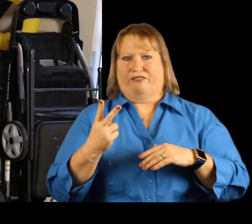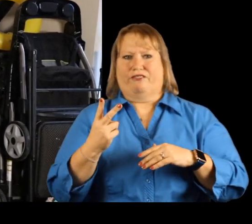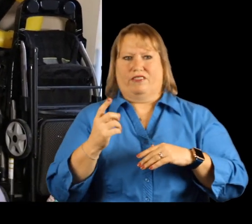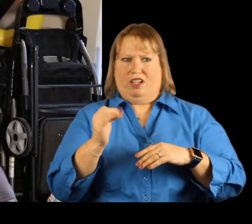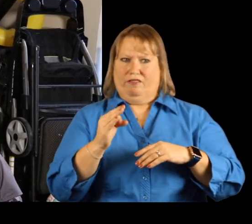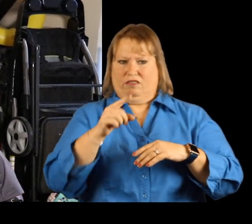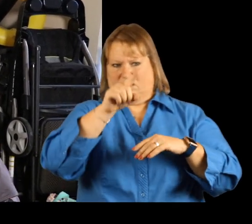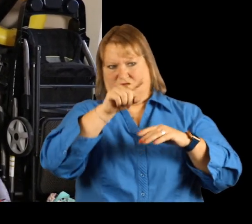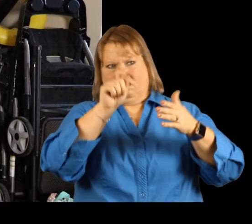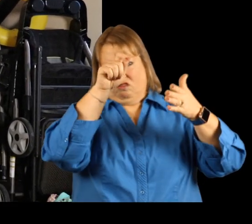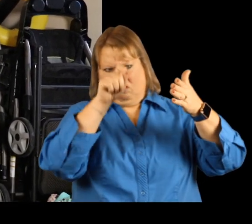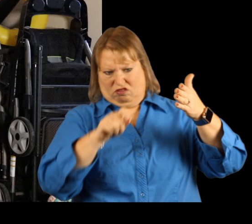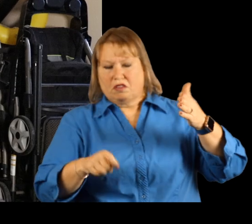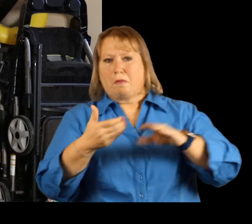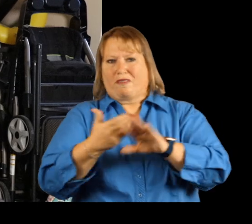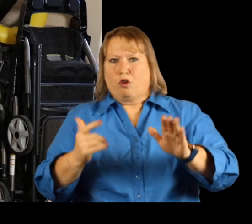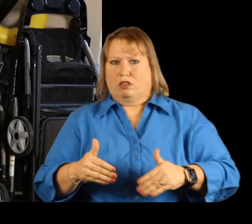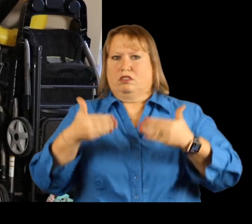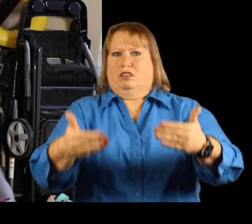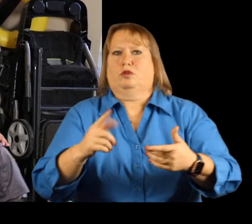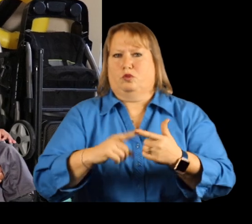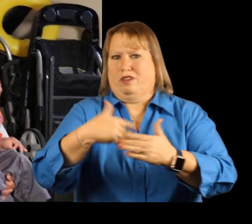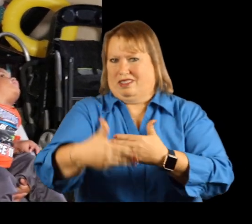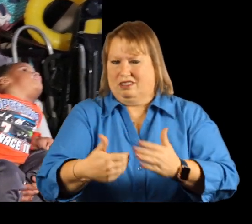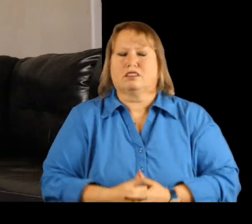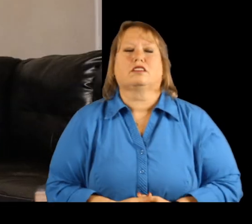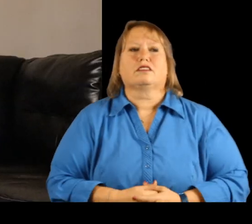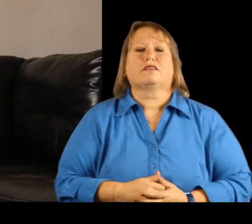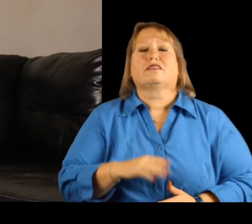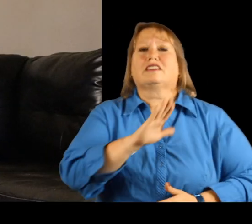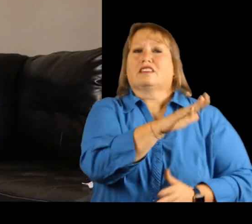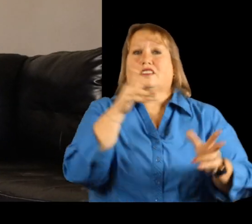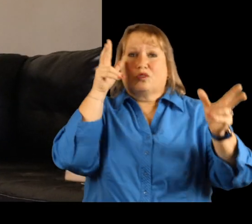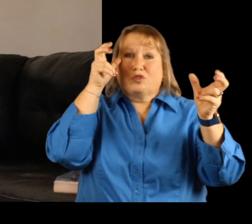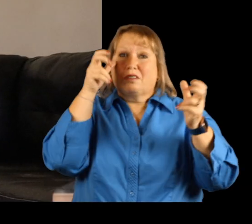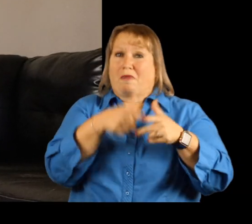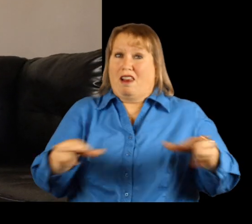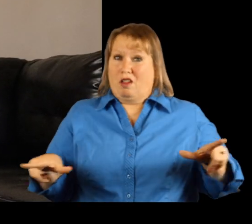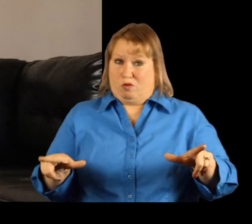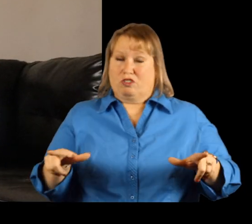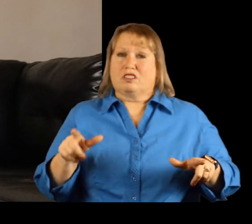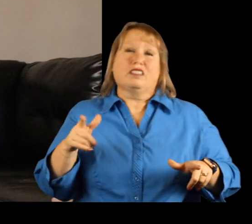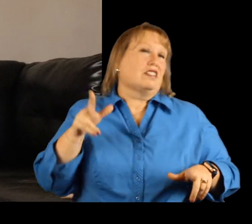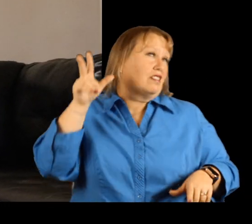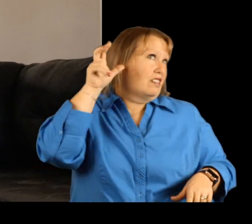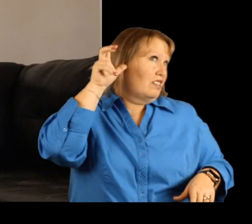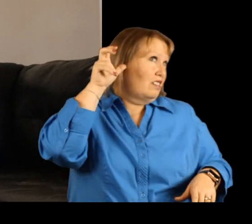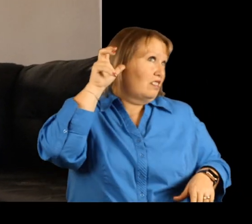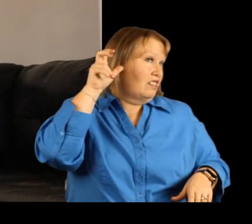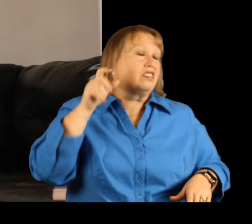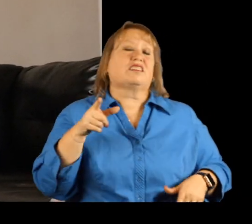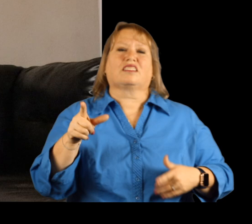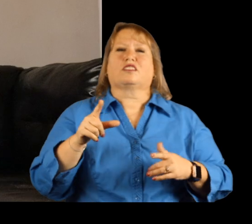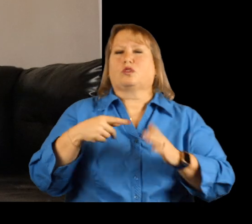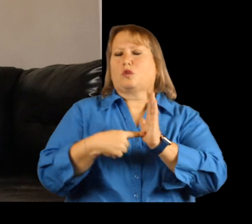competencies before we can move on to the next unit. Okay. On Cayden's receptive language what it showed was he was at four to six months.